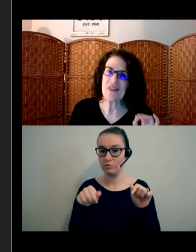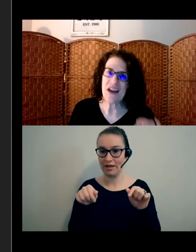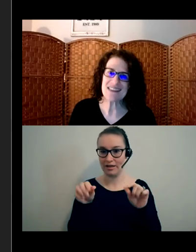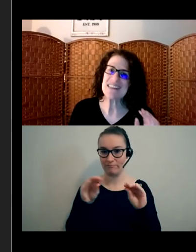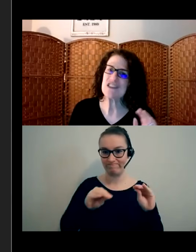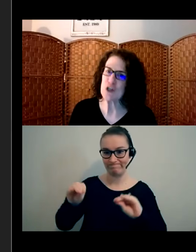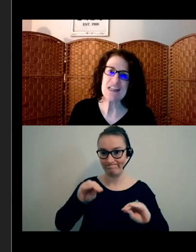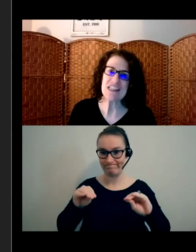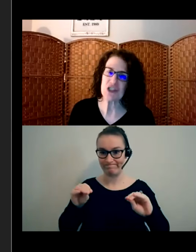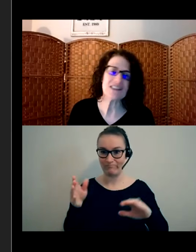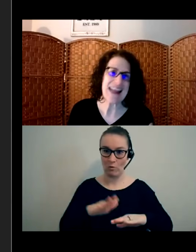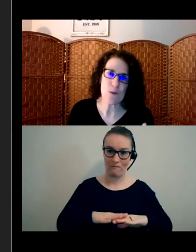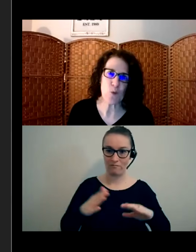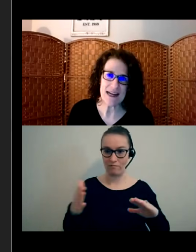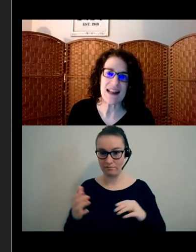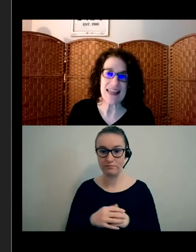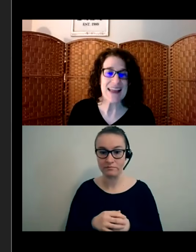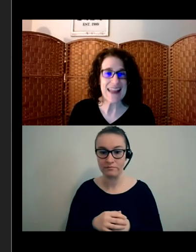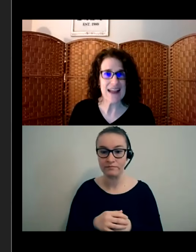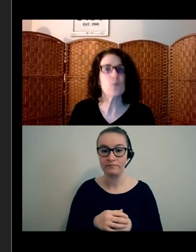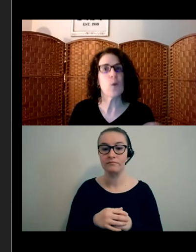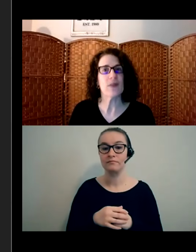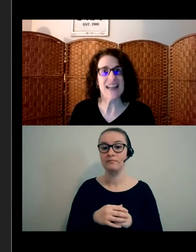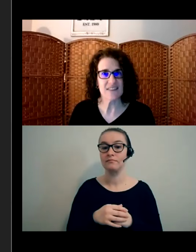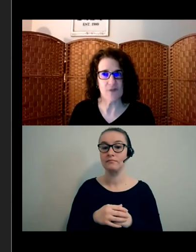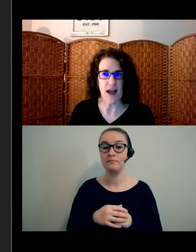Thus, the search engines can't read it like they can with a text file.